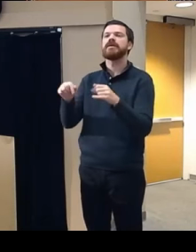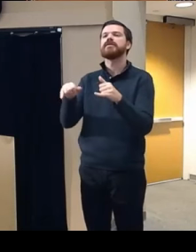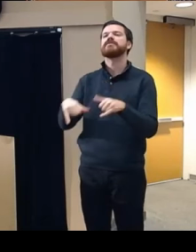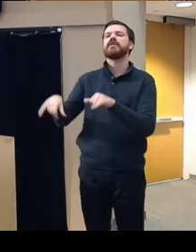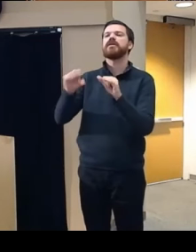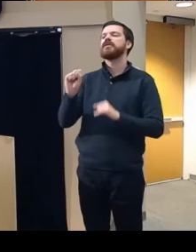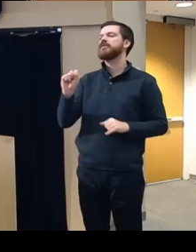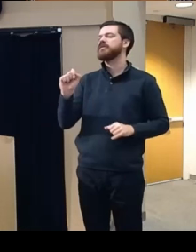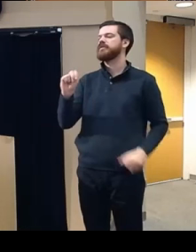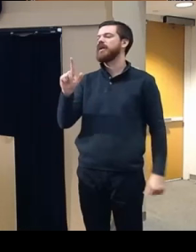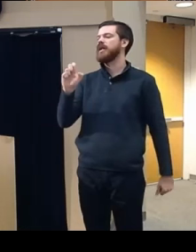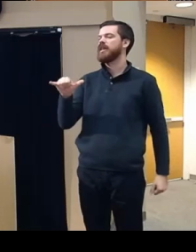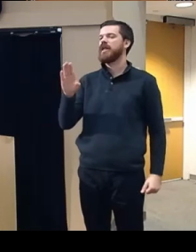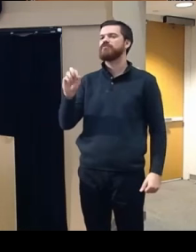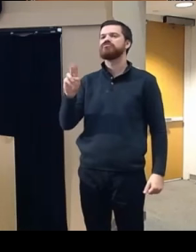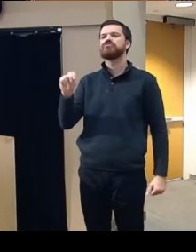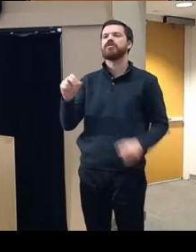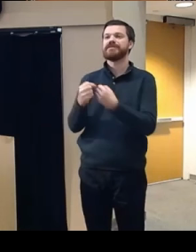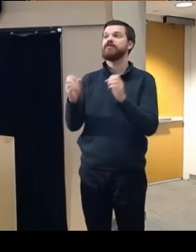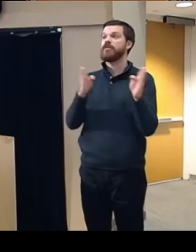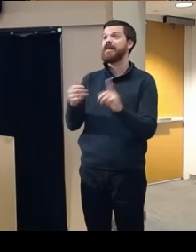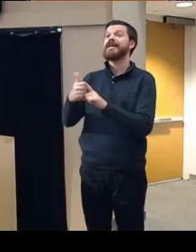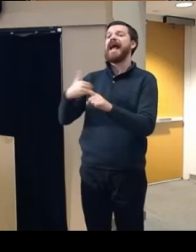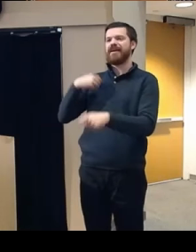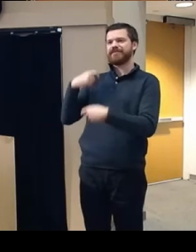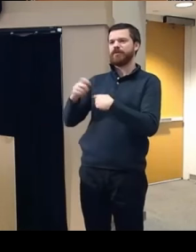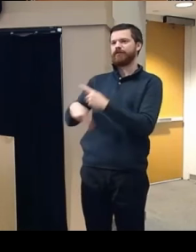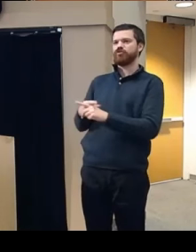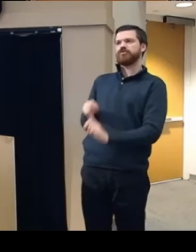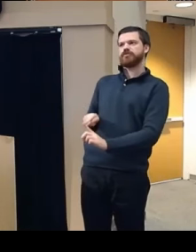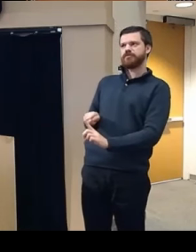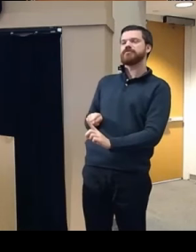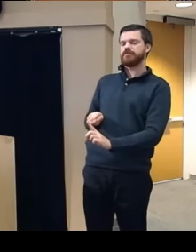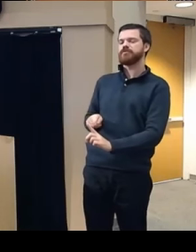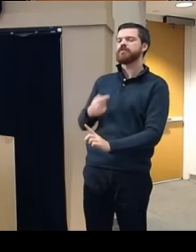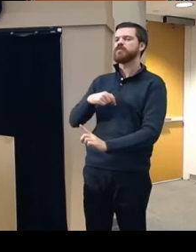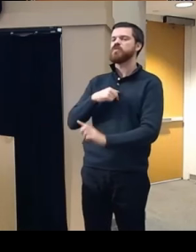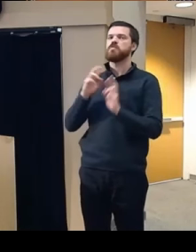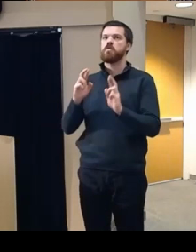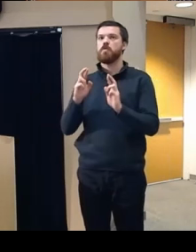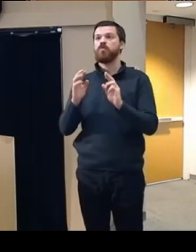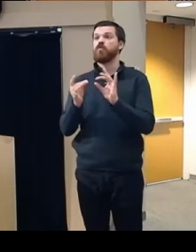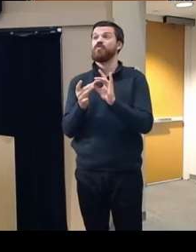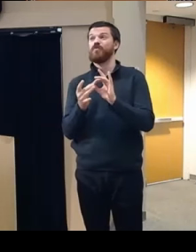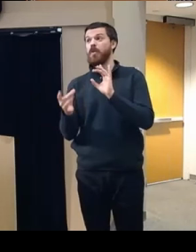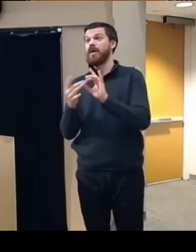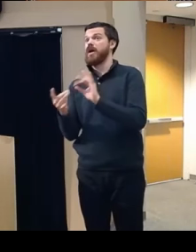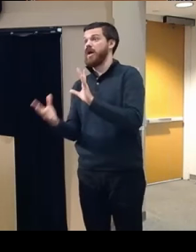plan within epic um which has a Spanish version and so we're we're looking to roll out as many